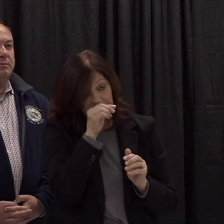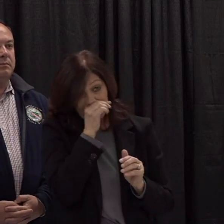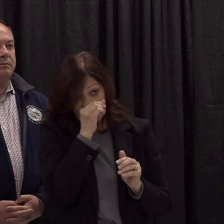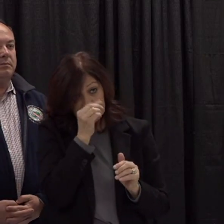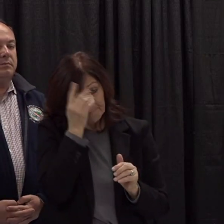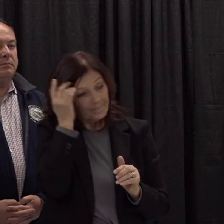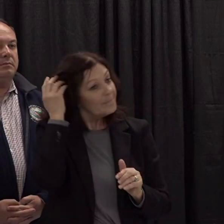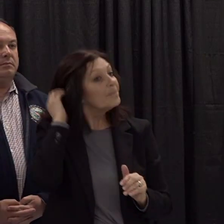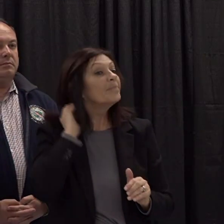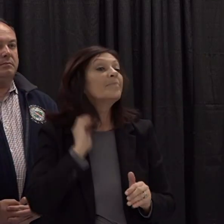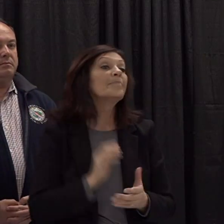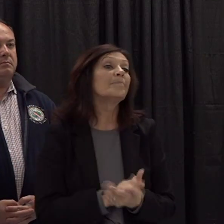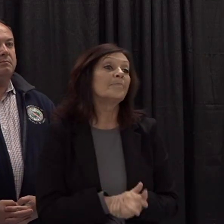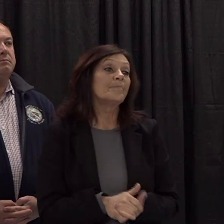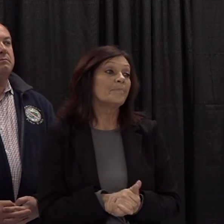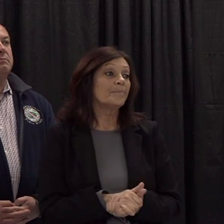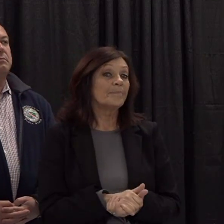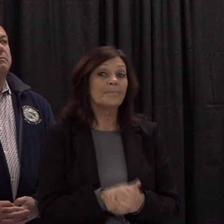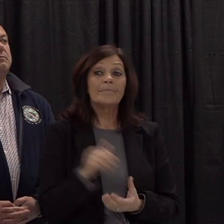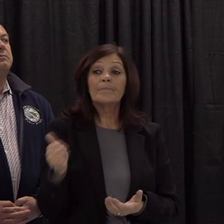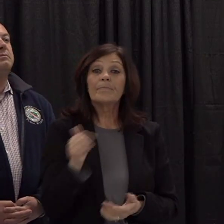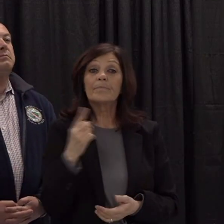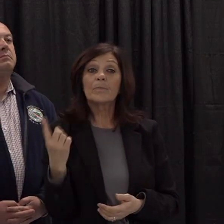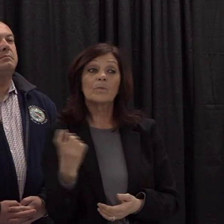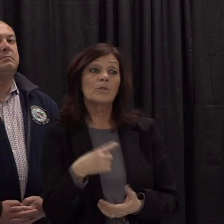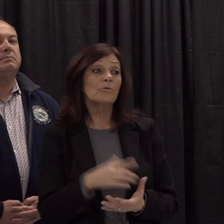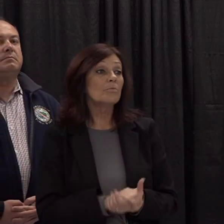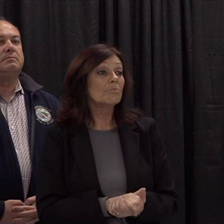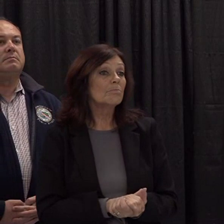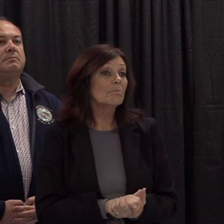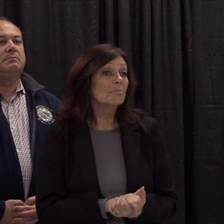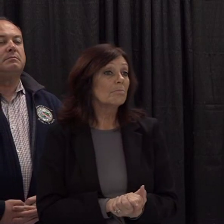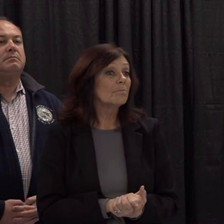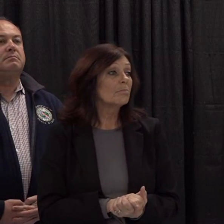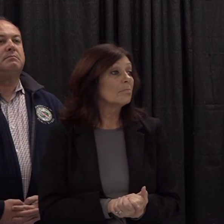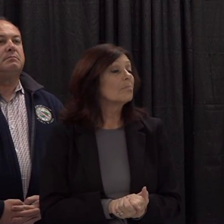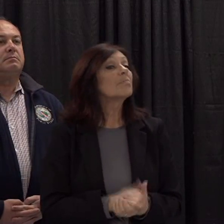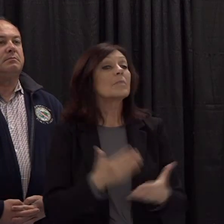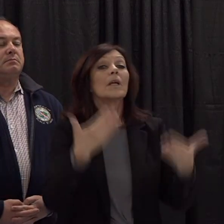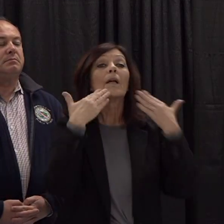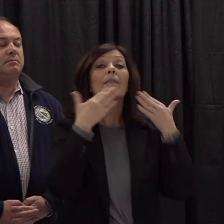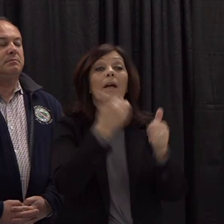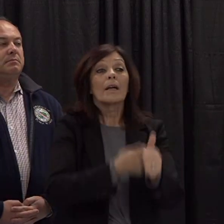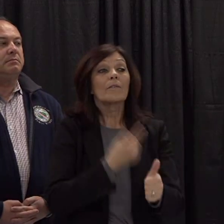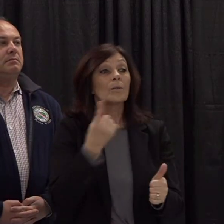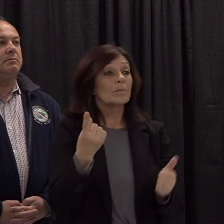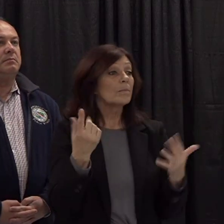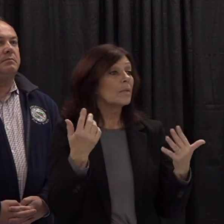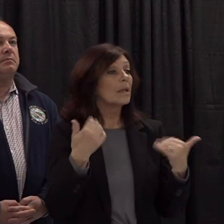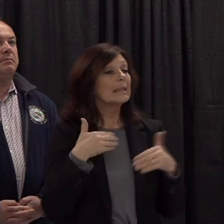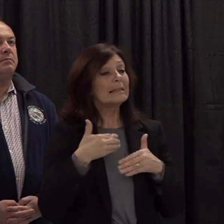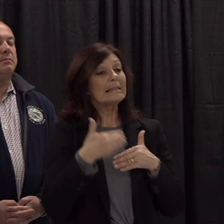getting hit very hard. Any other questions? If not, I want to thank everybody. We will have our next briefing at